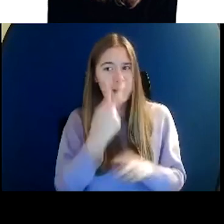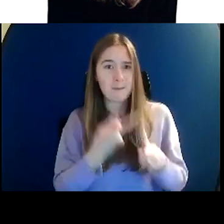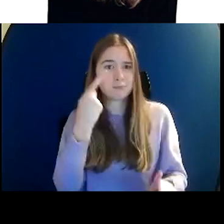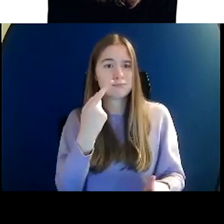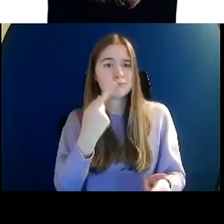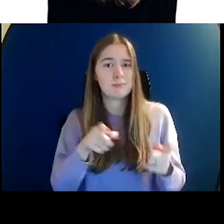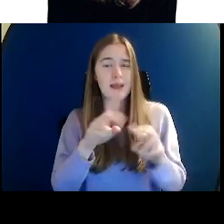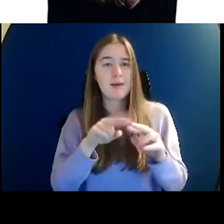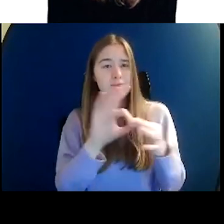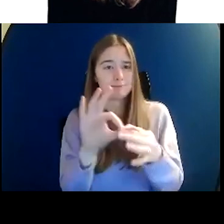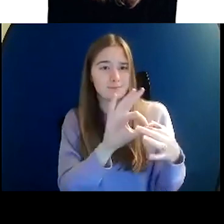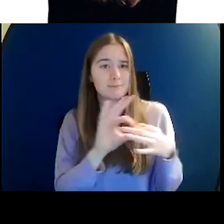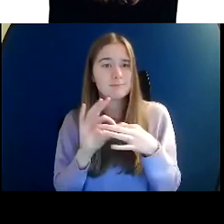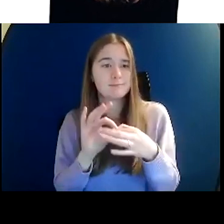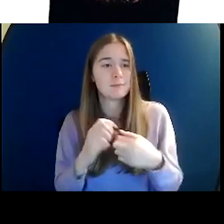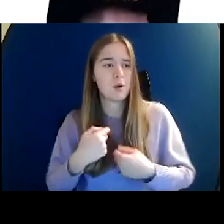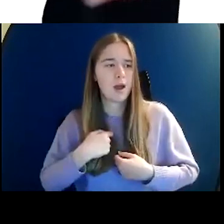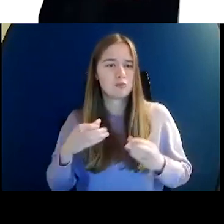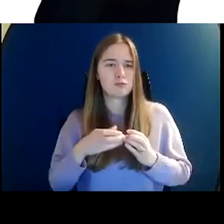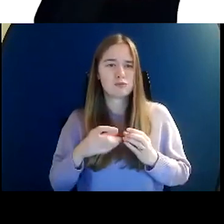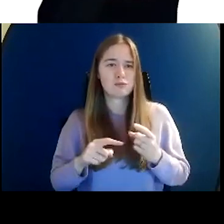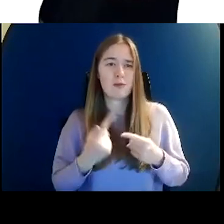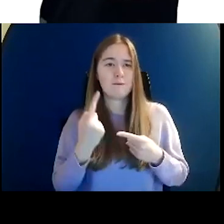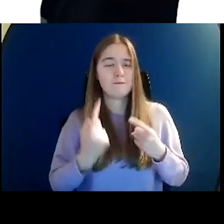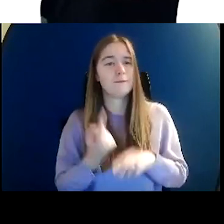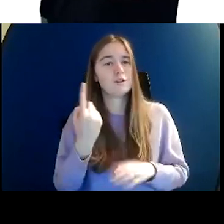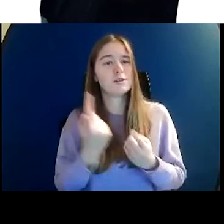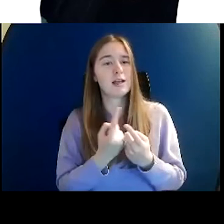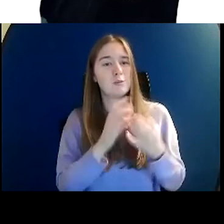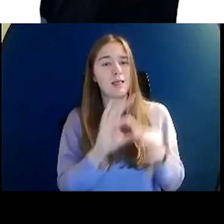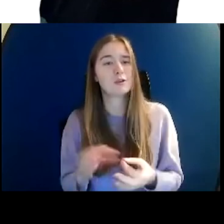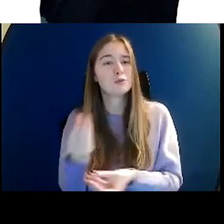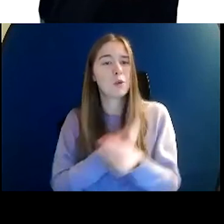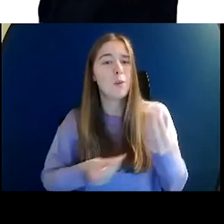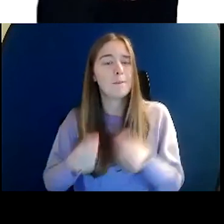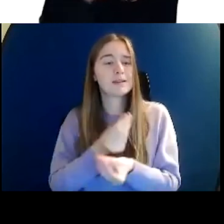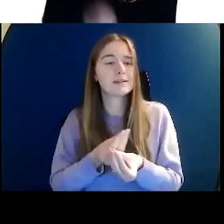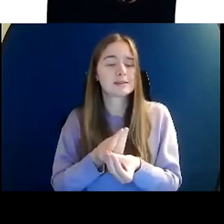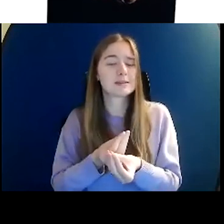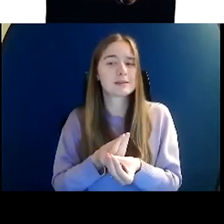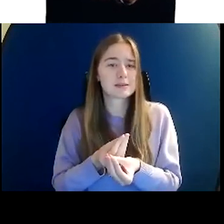So one of the first things that we've done as After the Pandemic was around doughnut economics, and I think that the integration